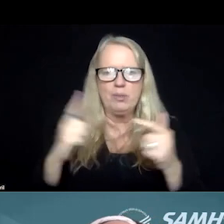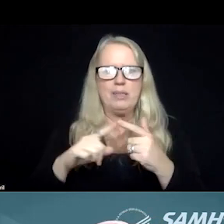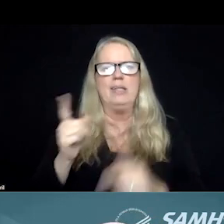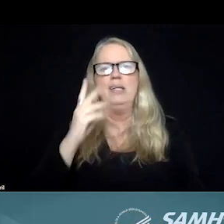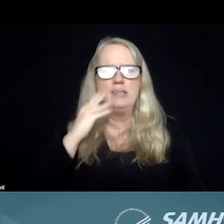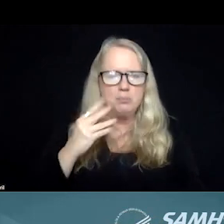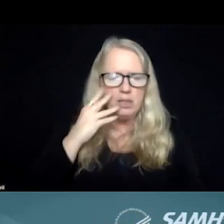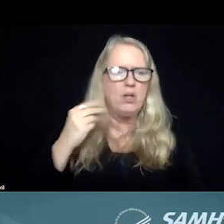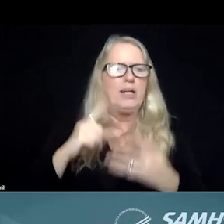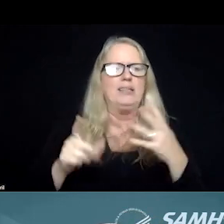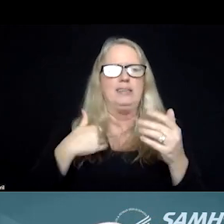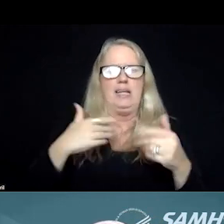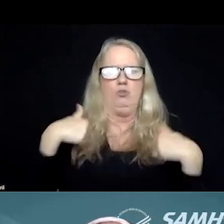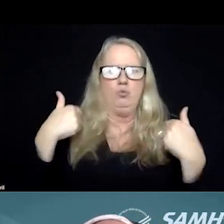TOPICS COVERED IN THE MODULES.